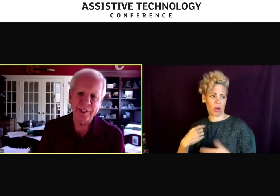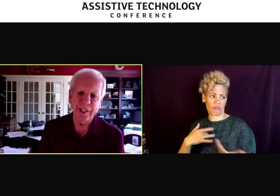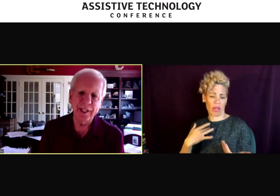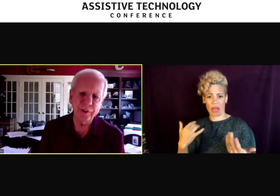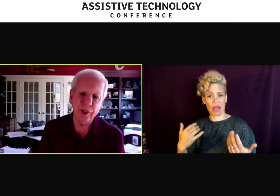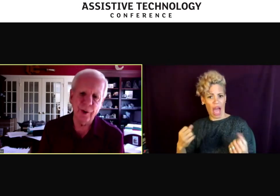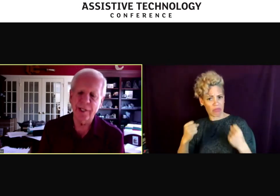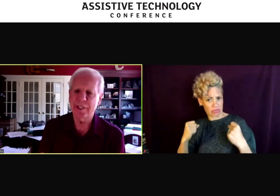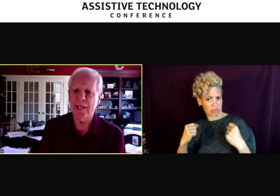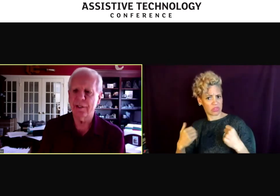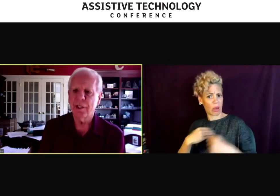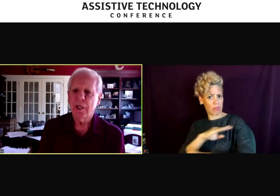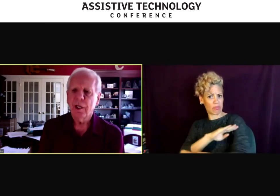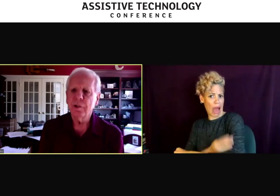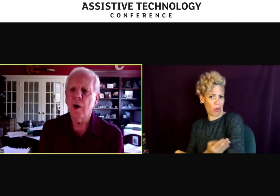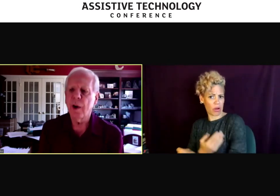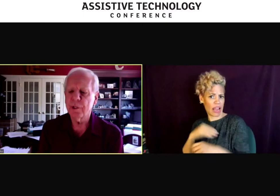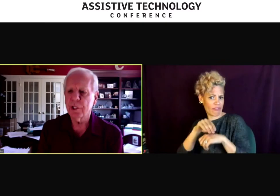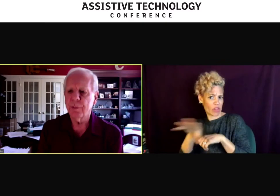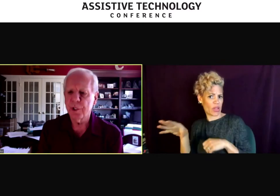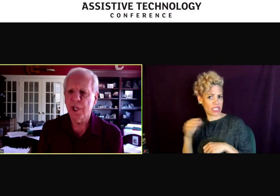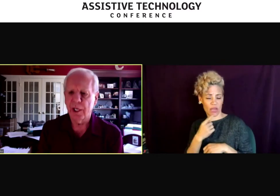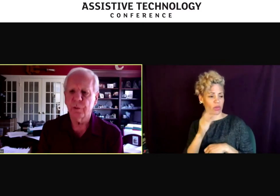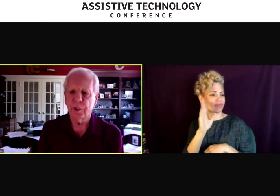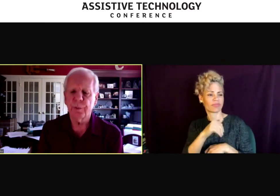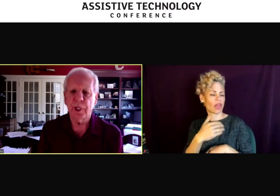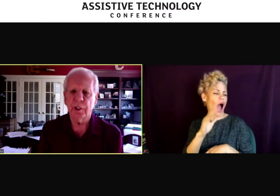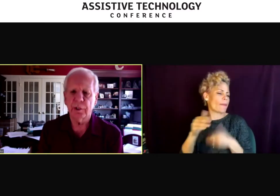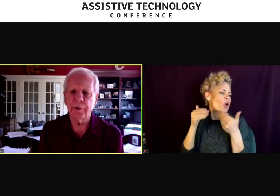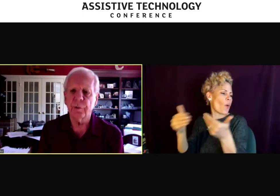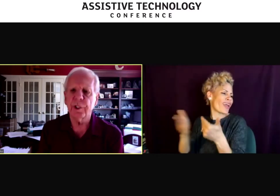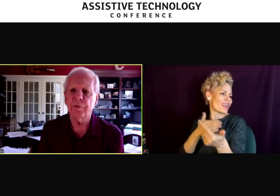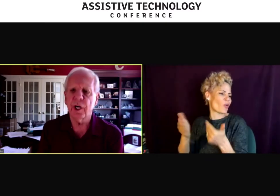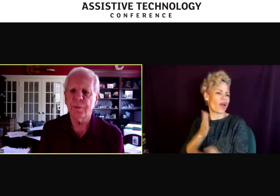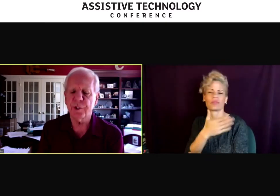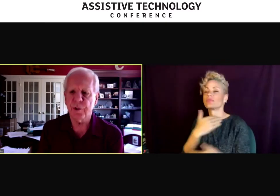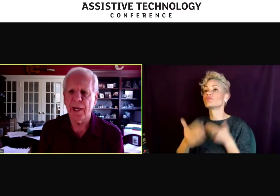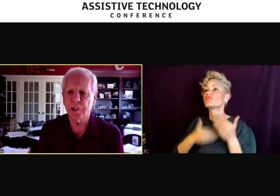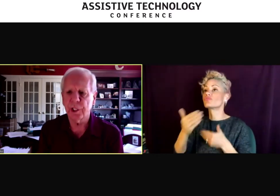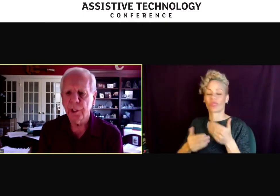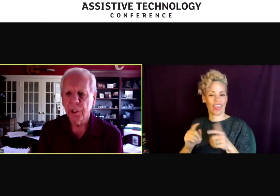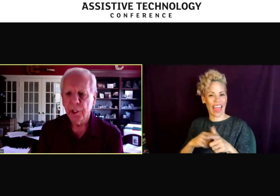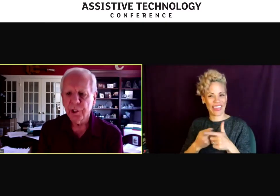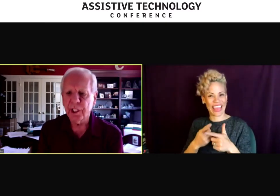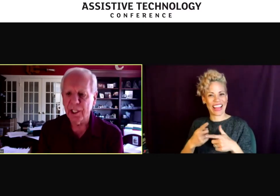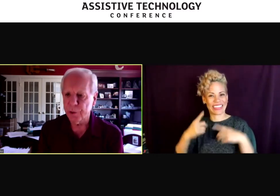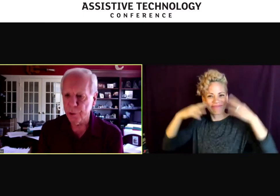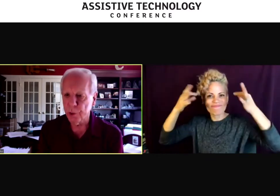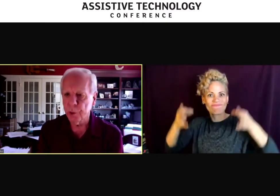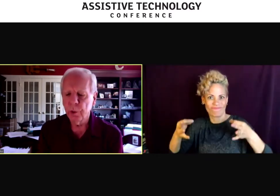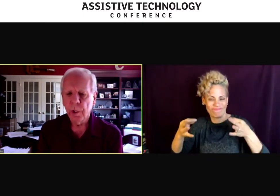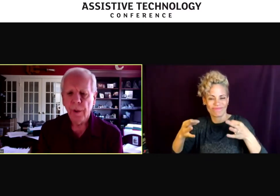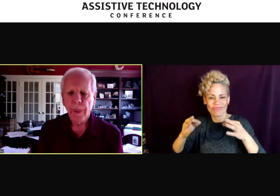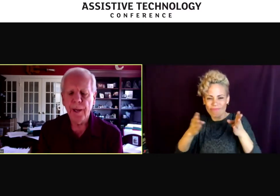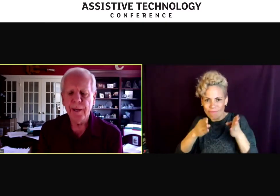And so I'd said, "No, I was gonna push ahead with a bill." And then we developed a strategy to get it through